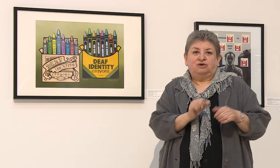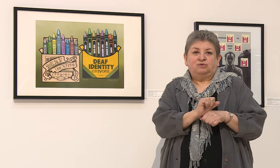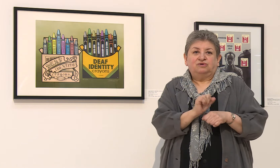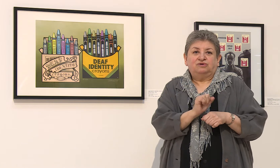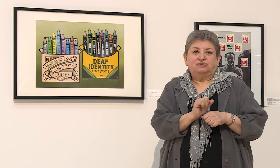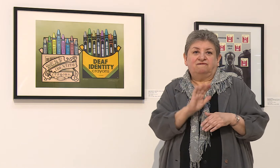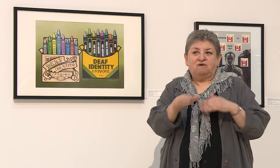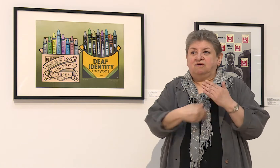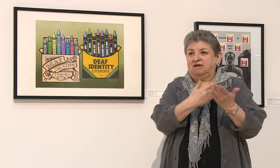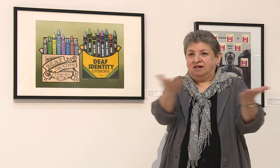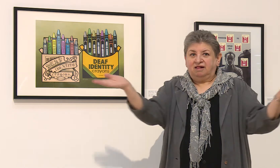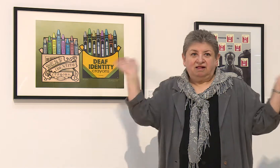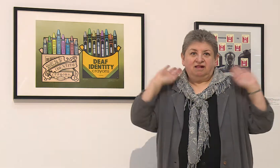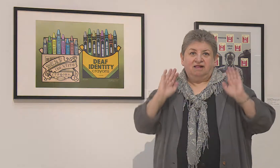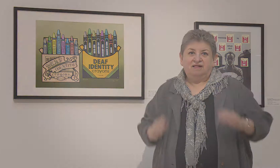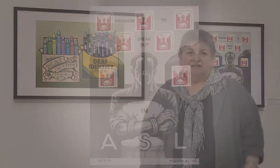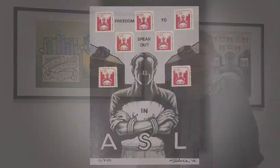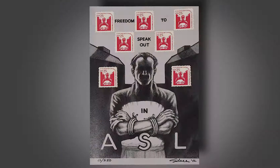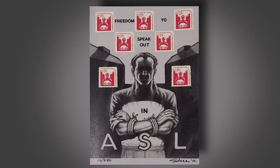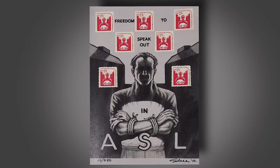of all the ones represented here.